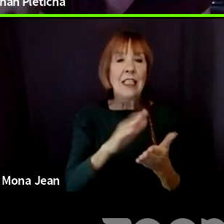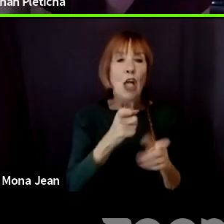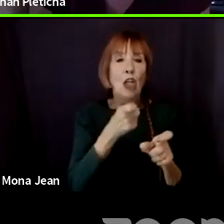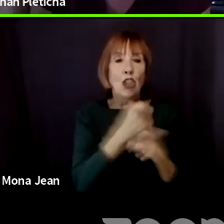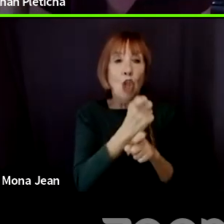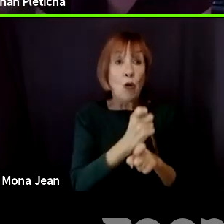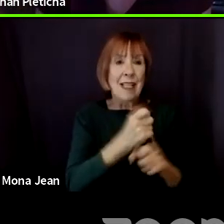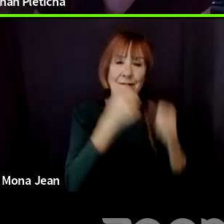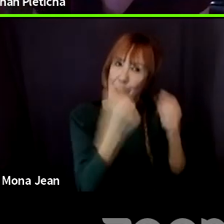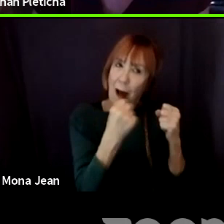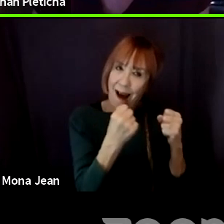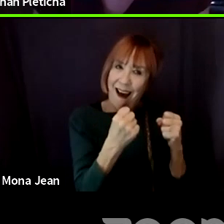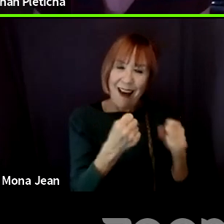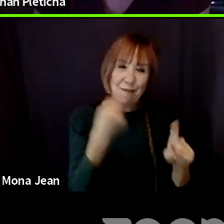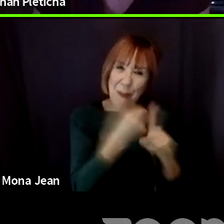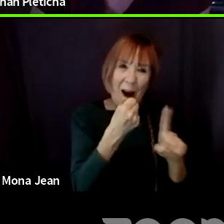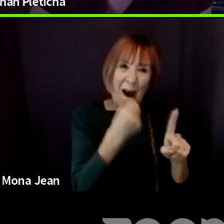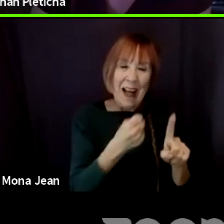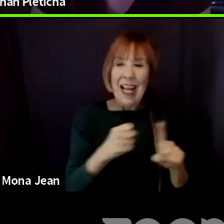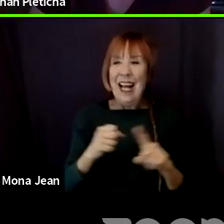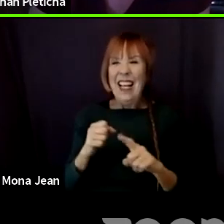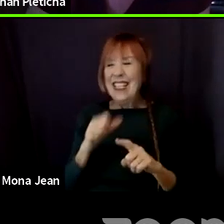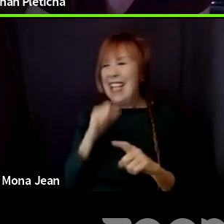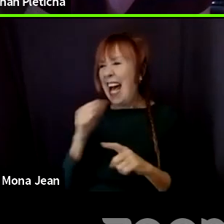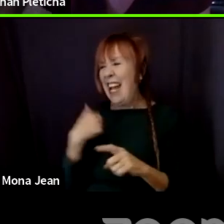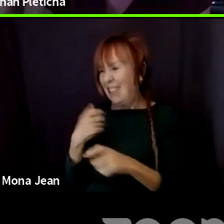then like a couple jokes are like, ah, I don't know if that makes sense.